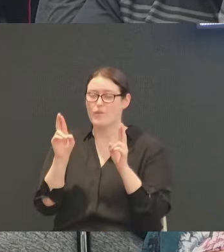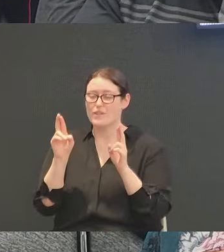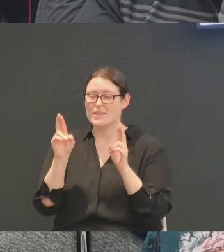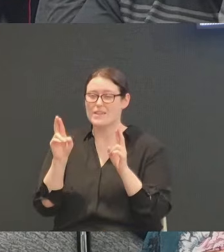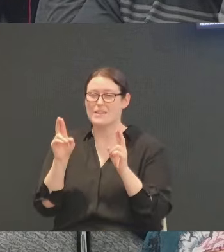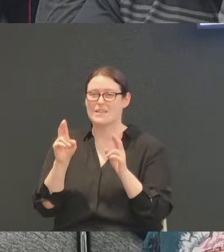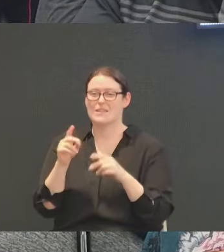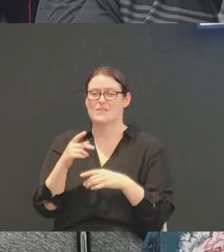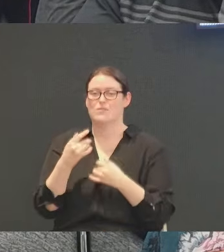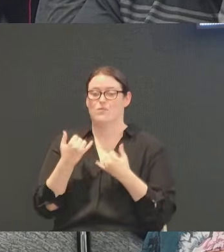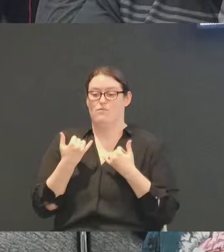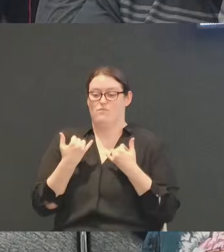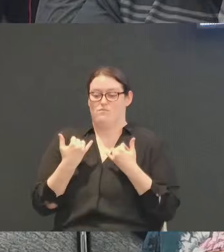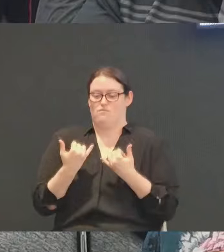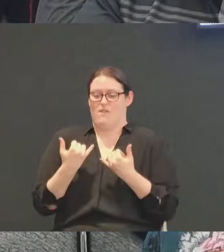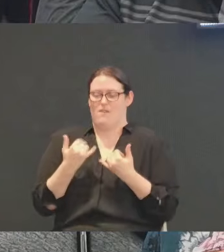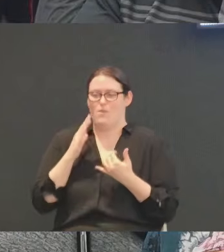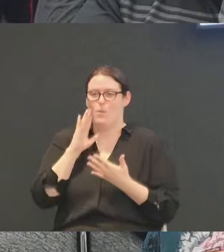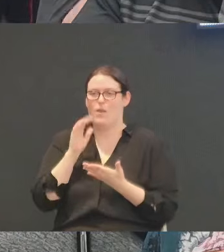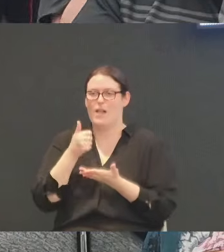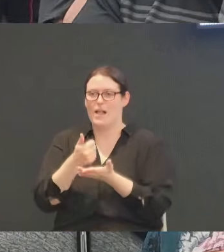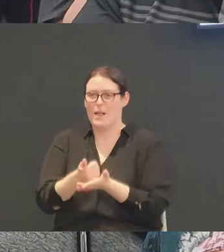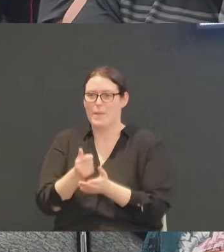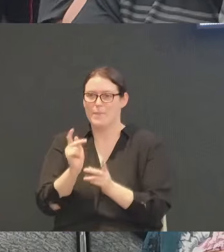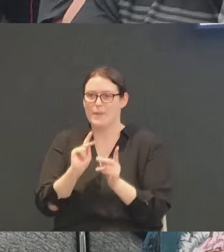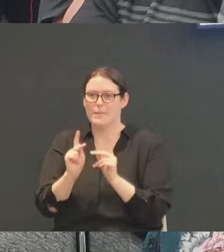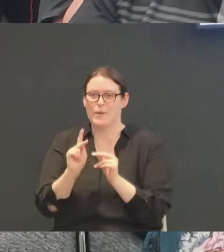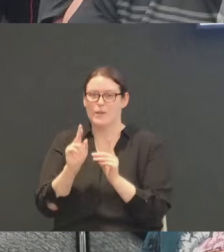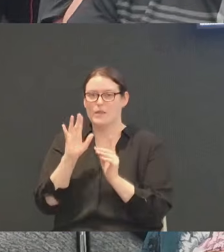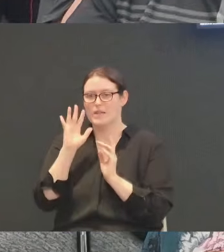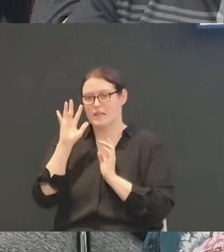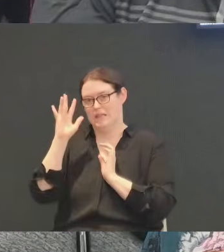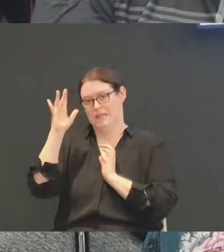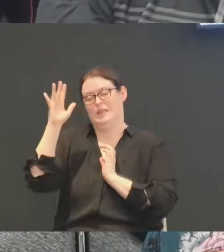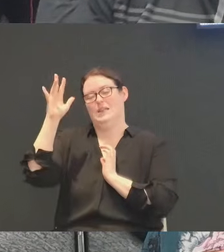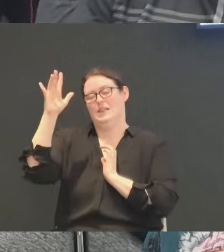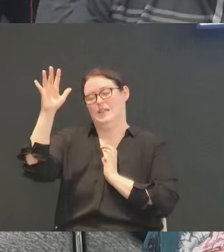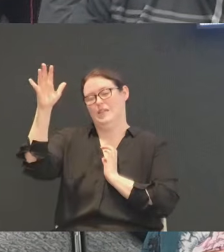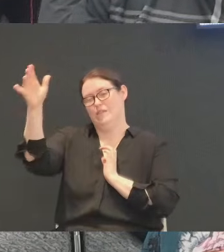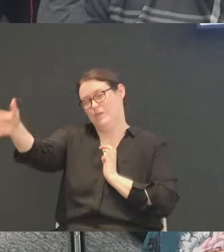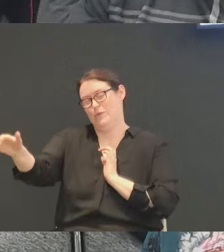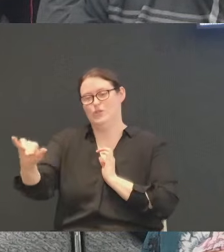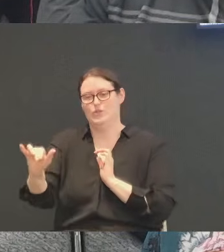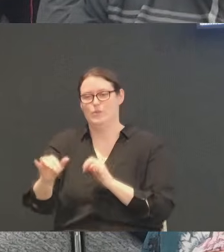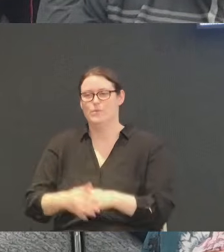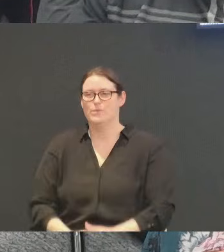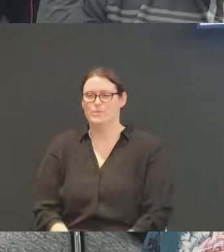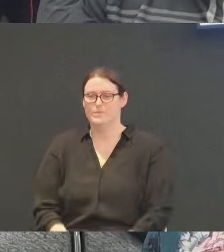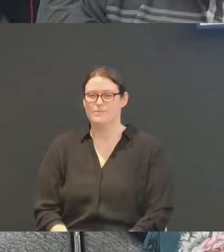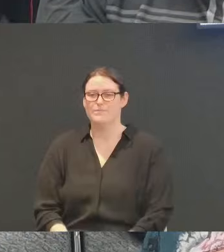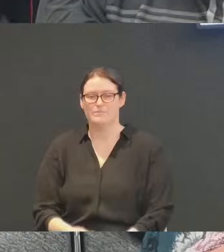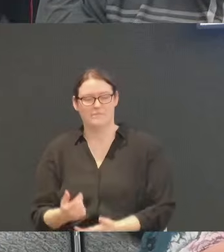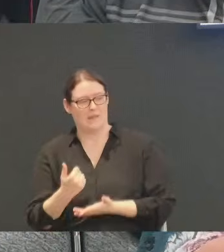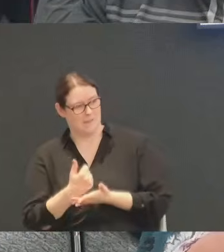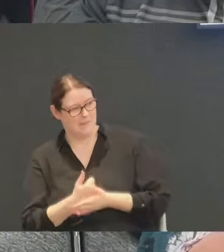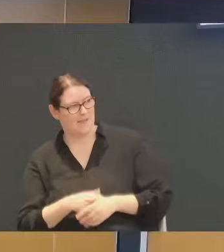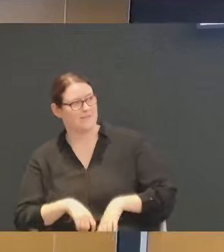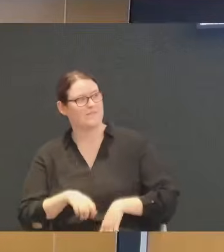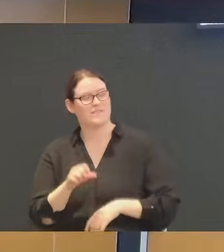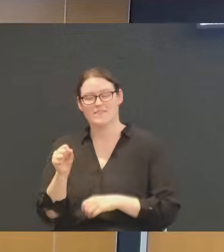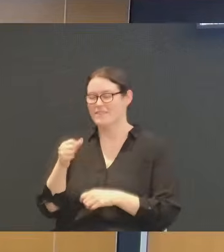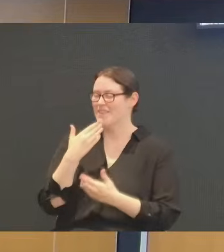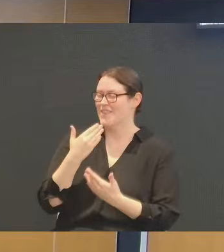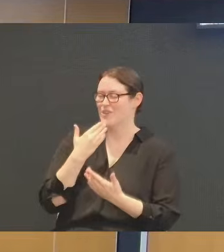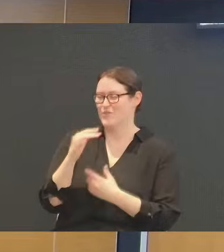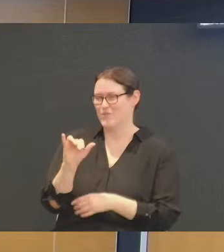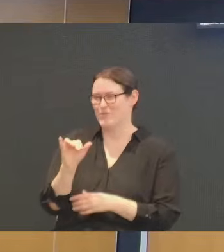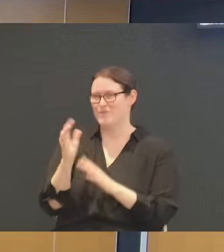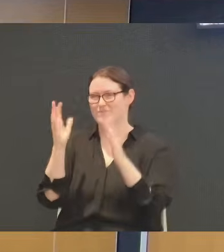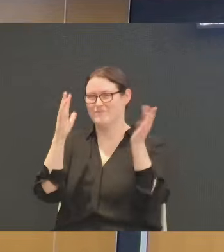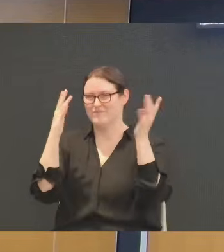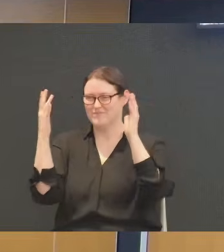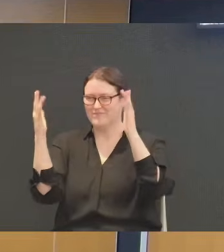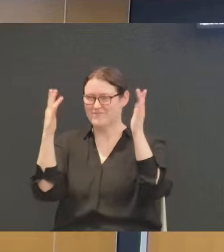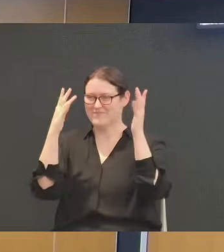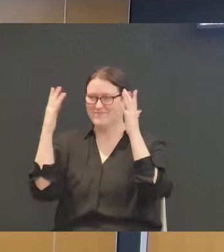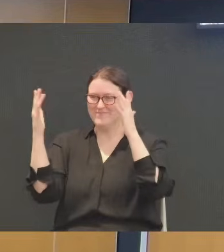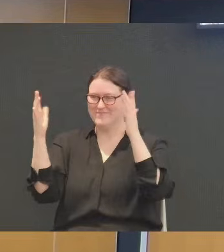this right now will help people in the far far future. Thank you. We appreciate it.